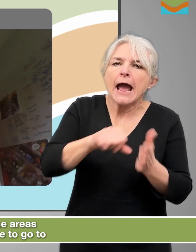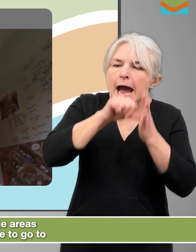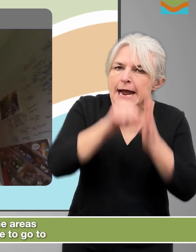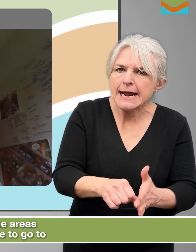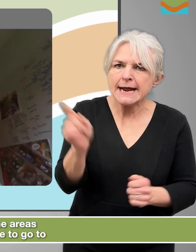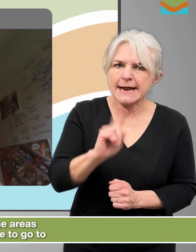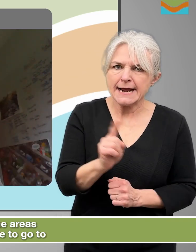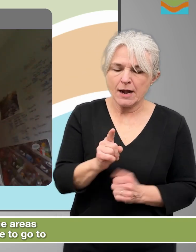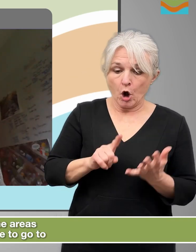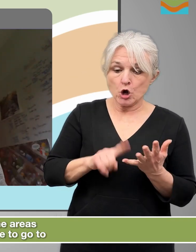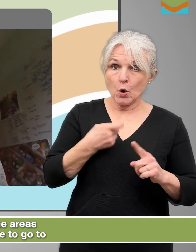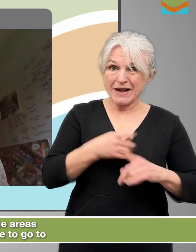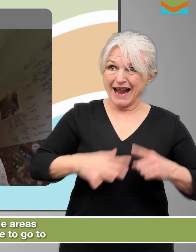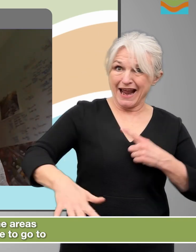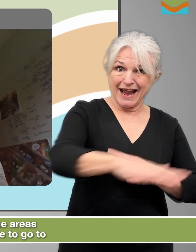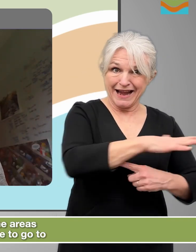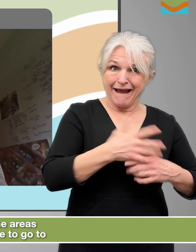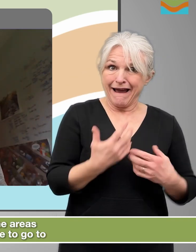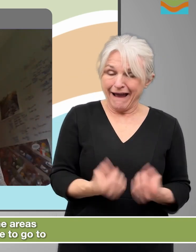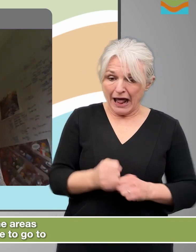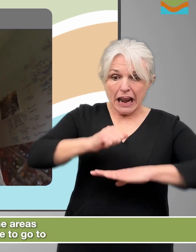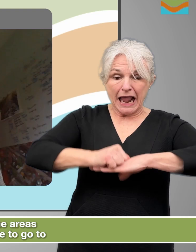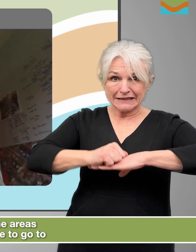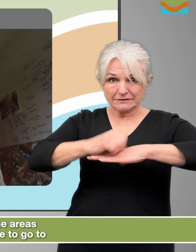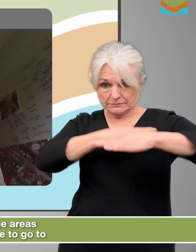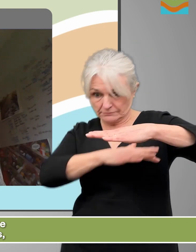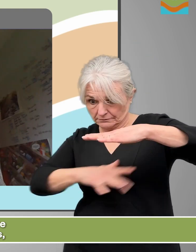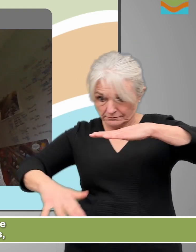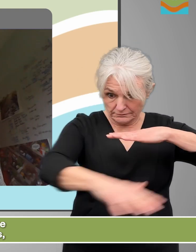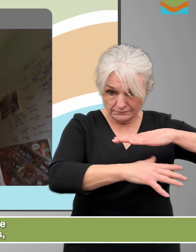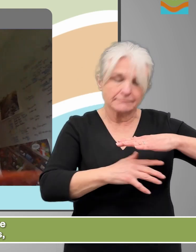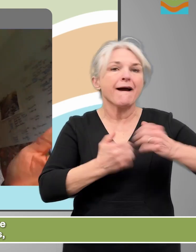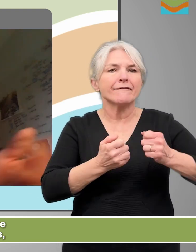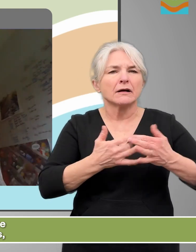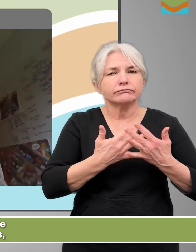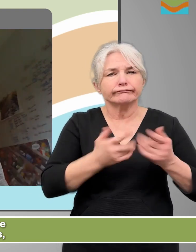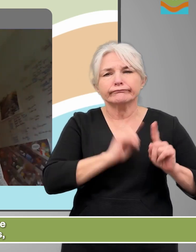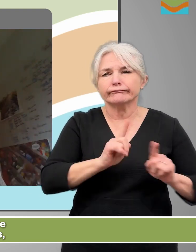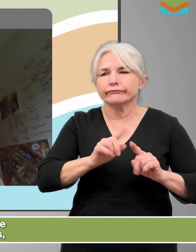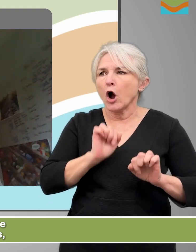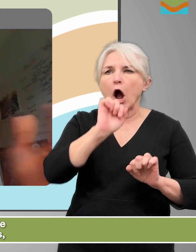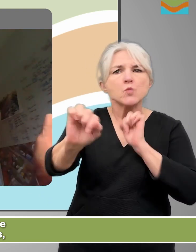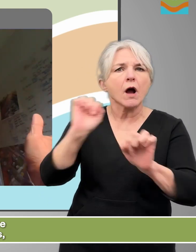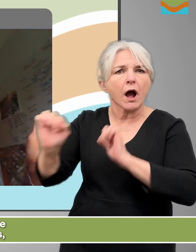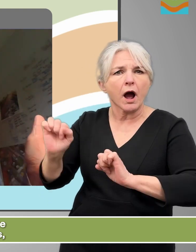So not only six or seven in some areas of central London you would have to go to or in Newcastle, you have to go to 15 organisations,